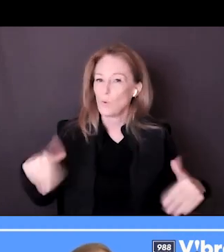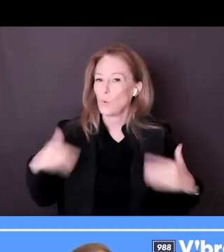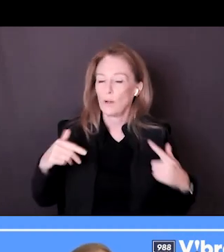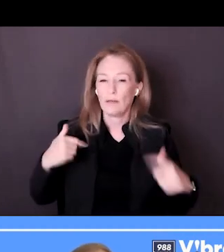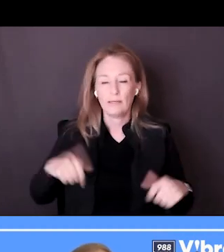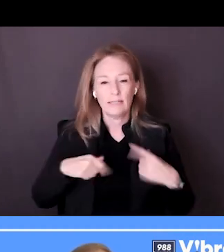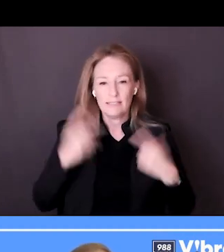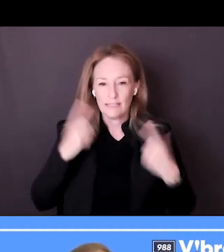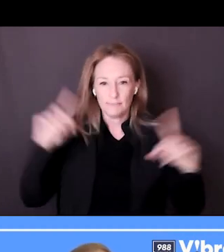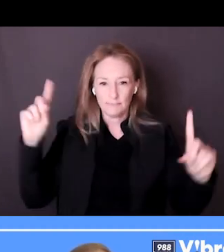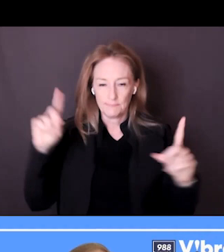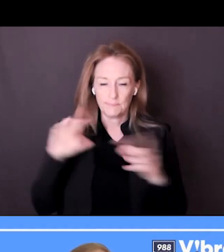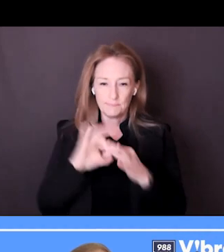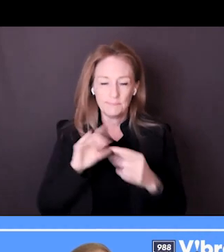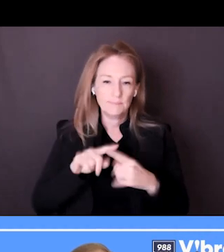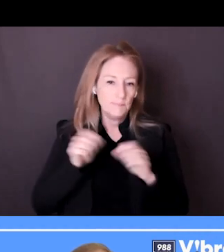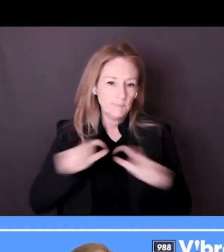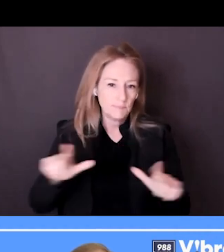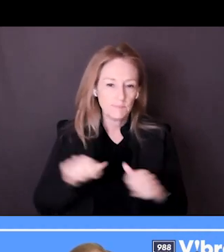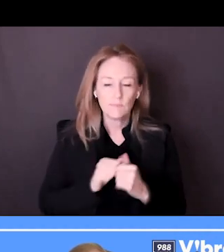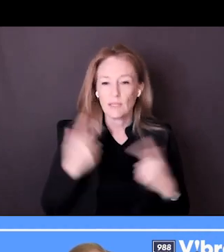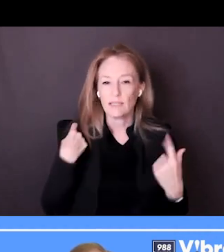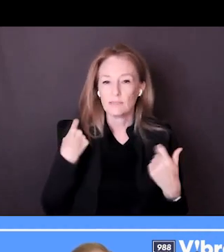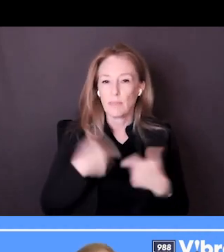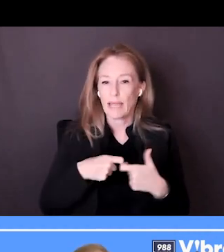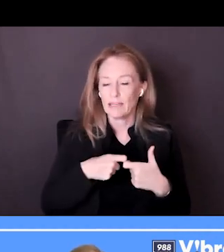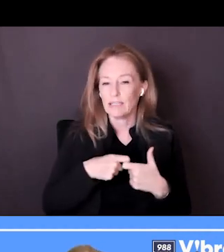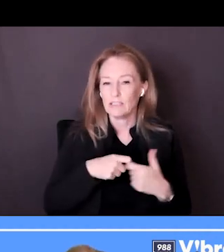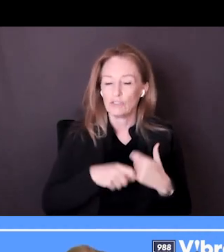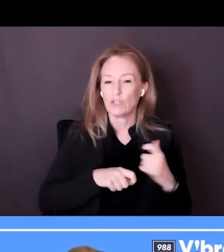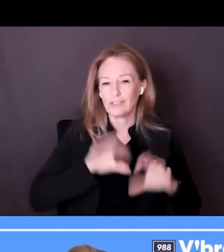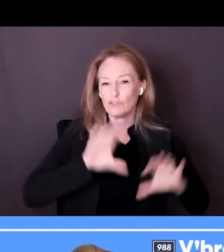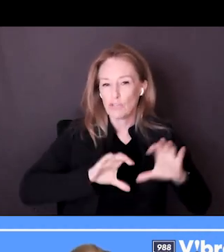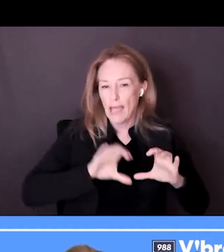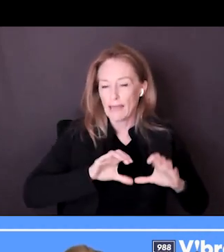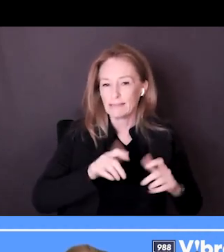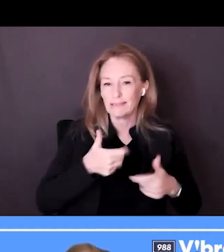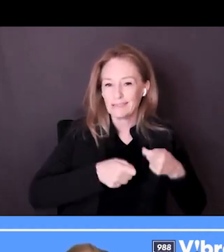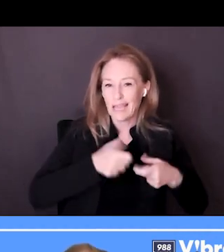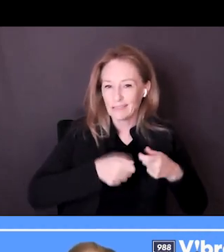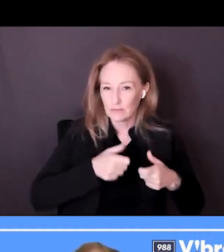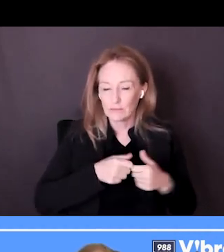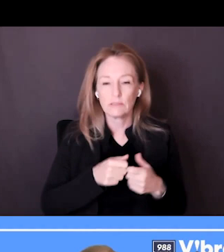THE SPANISH CHAT AND TEXT, FOR EXAMPLE, A LAUNCH CAN BE A BIT --